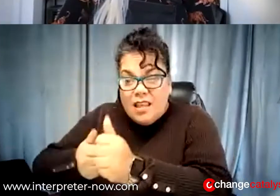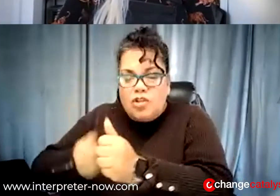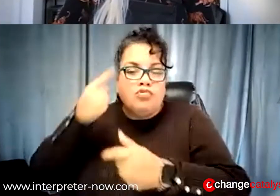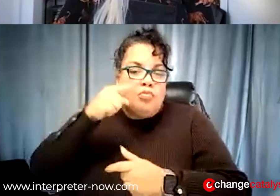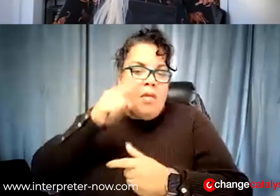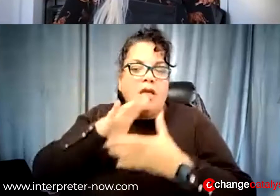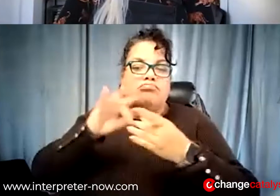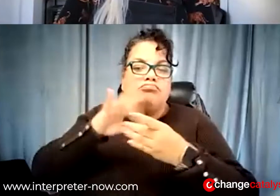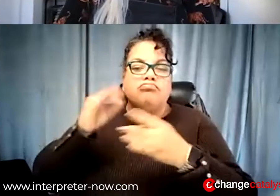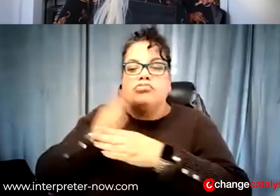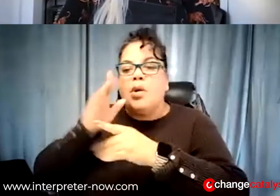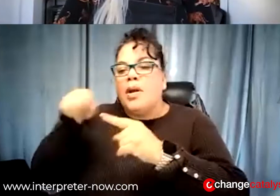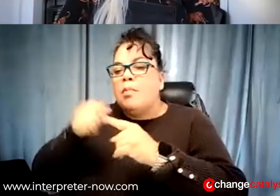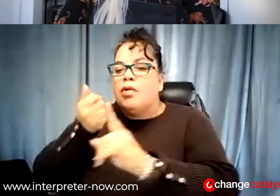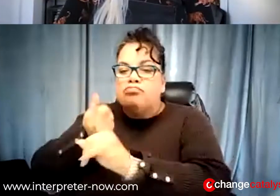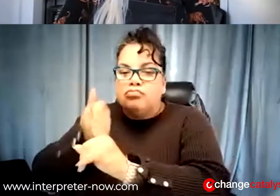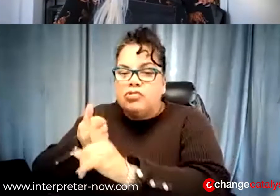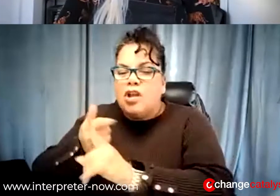And then, how do you come to do the work that you do together?